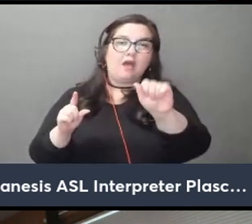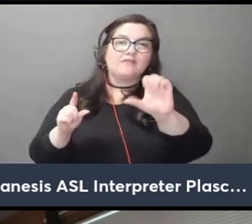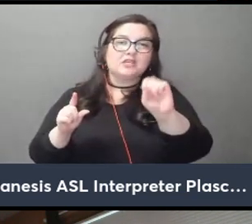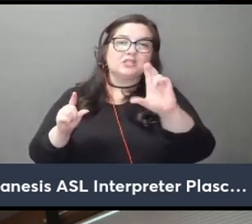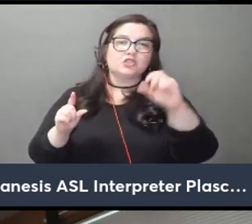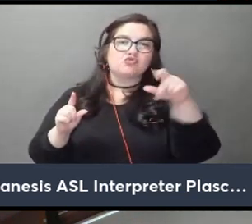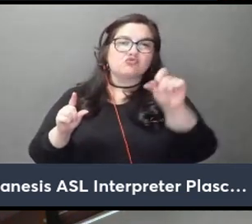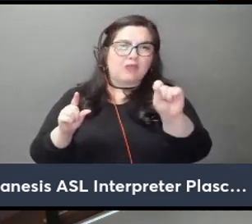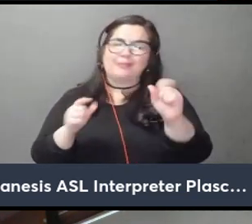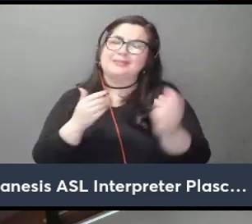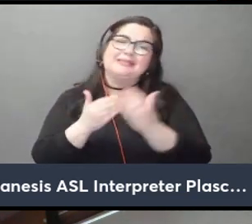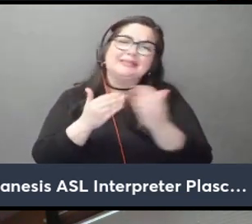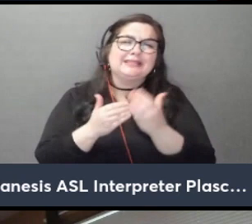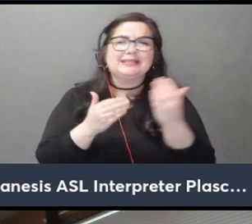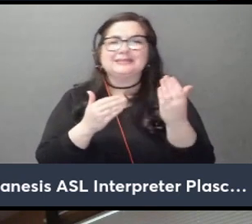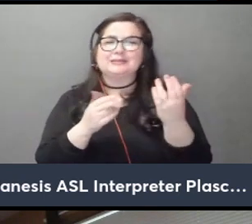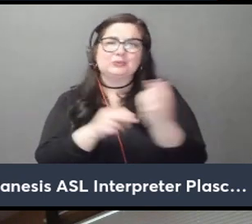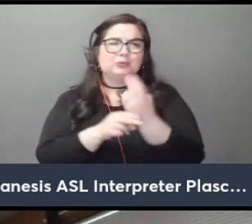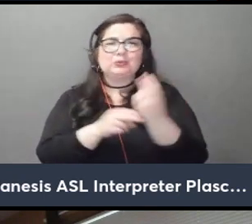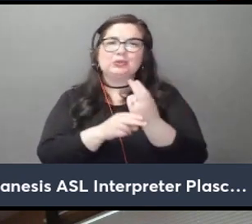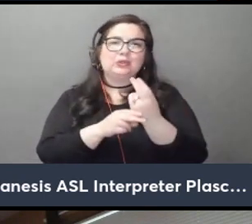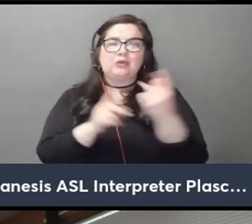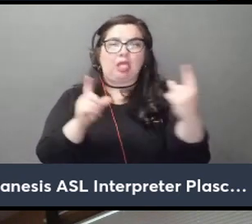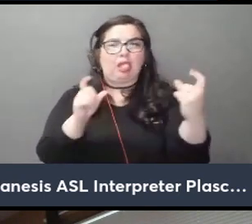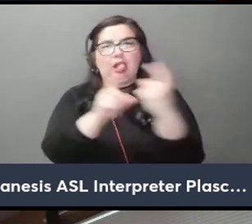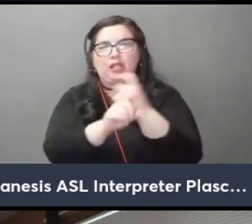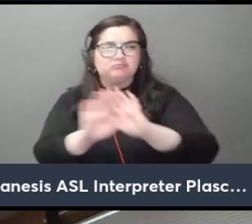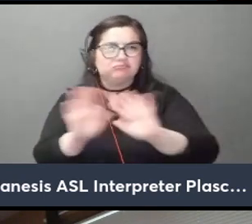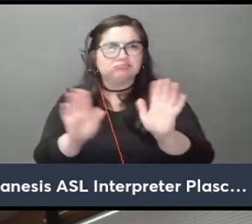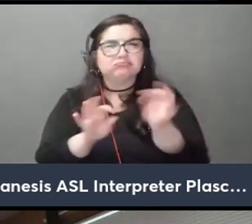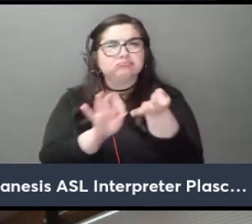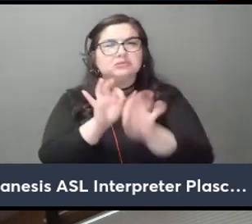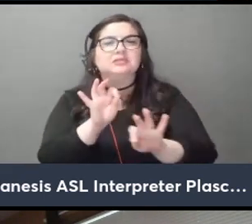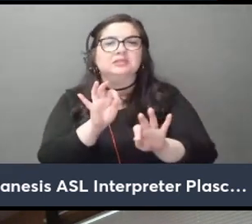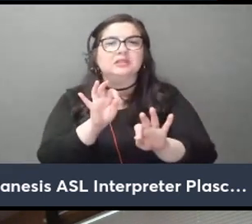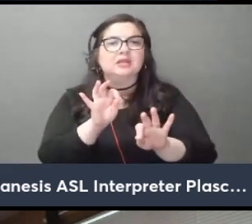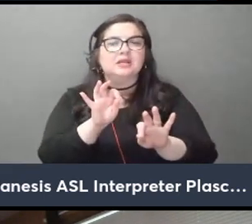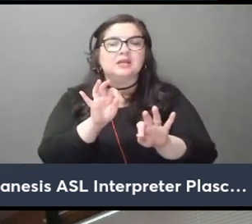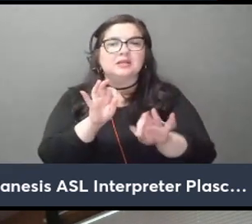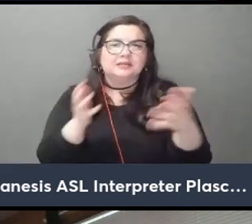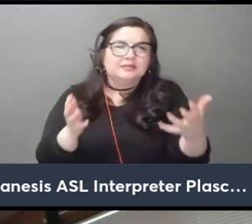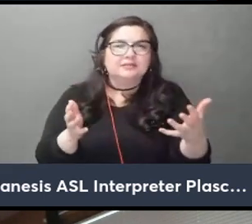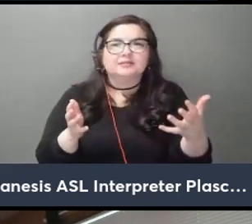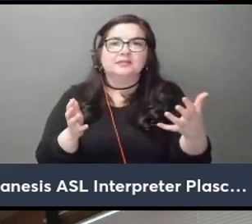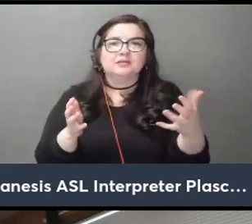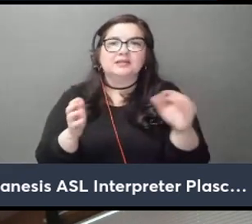There's not a whole lot to it. The idea is that it should be something that's kinda like a little bit of glue